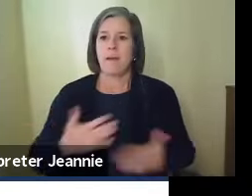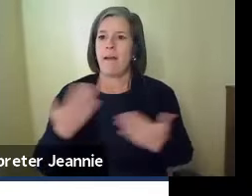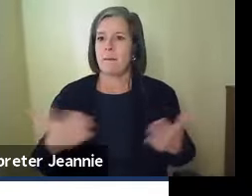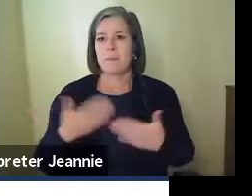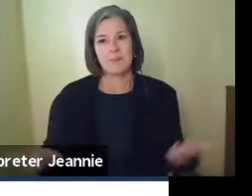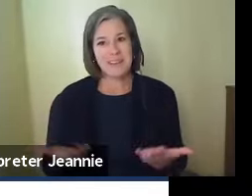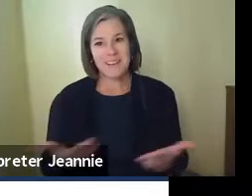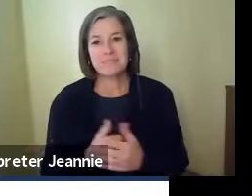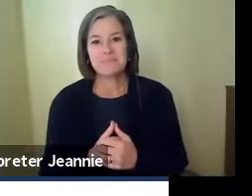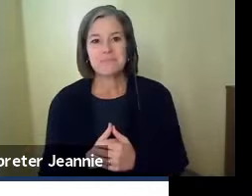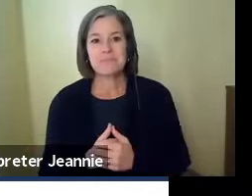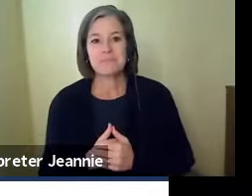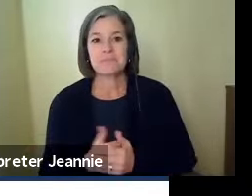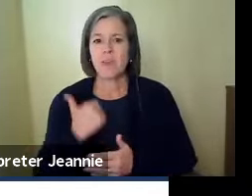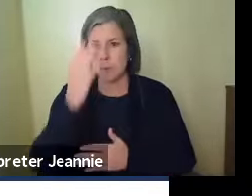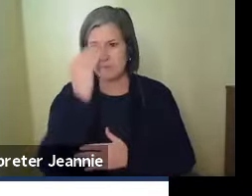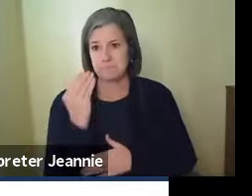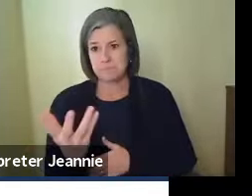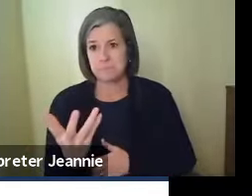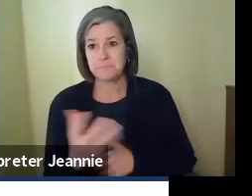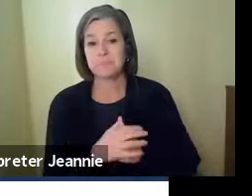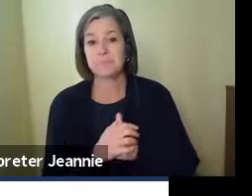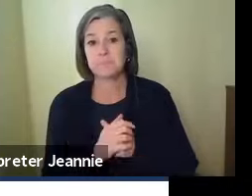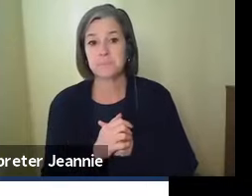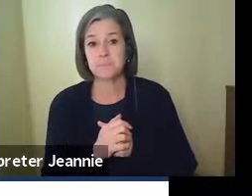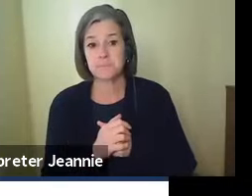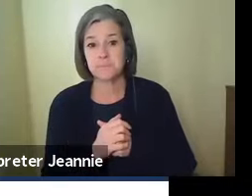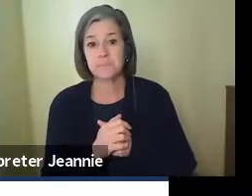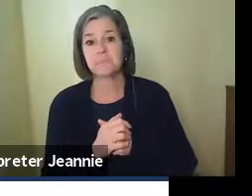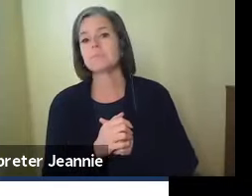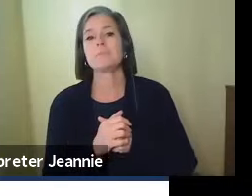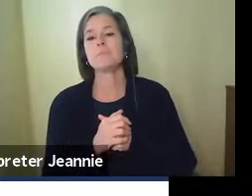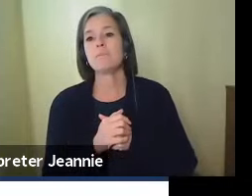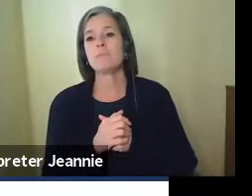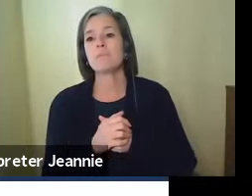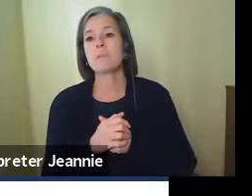I will say that one thing for you right quick about this, though.